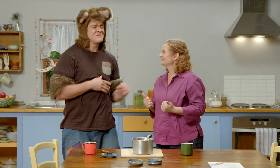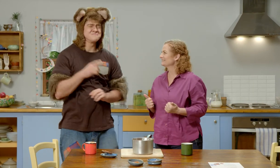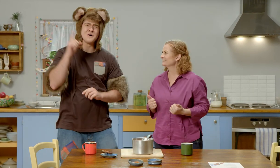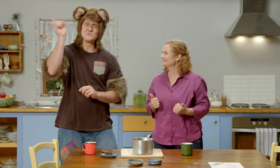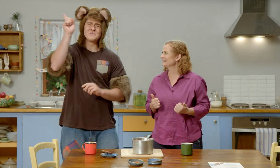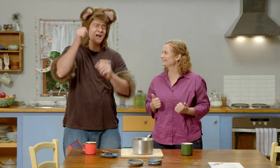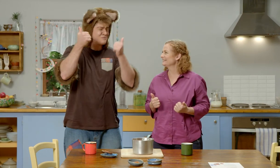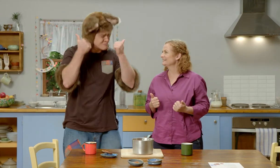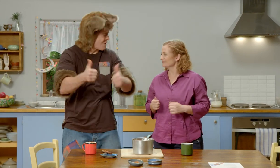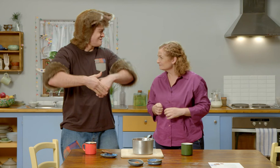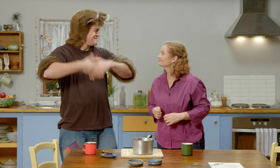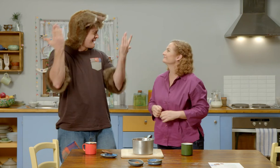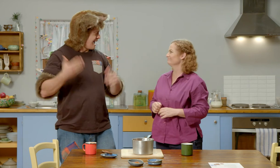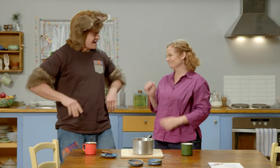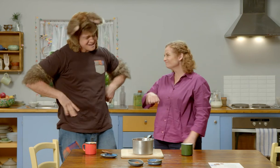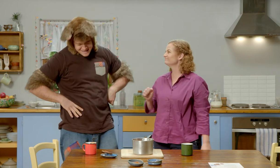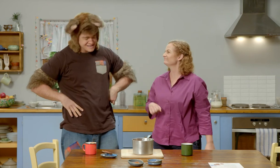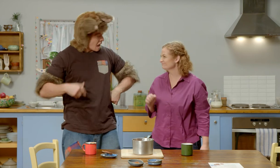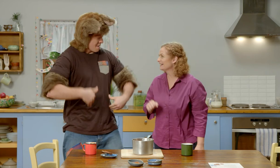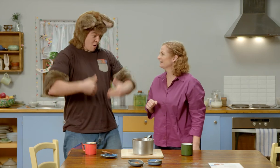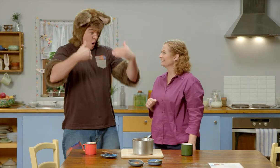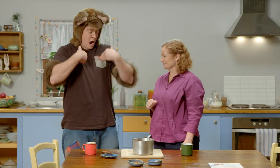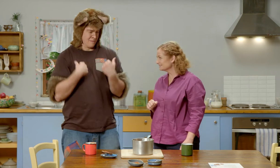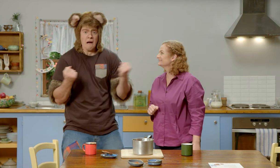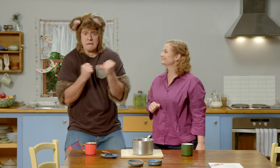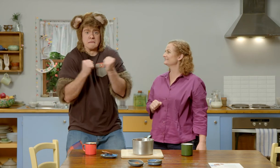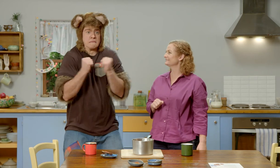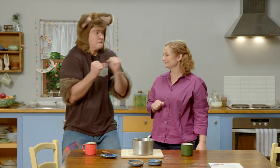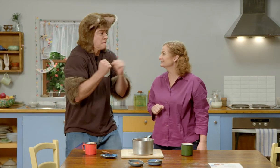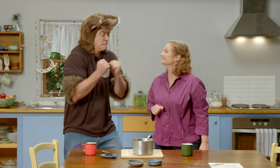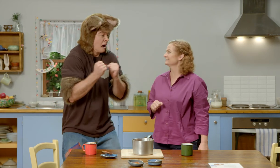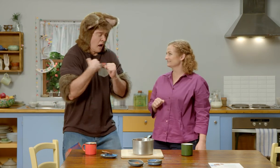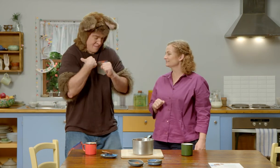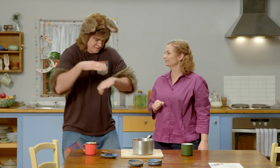Oh, Sally, today was such a great day. This morning, I got up, I was cold,